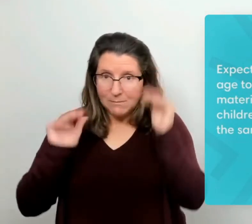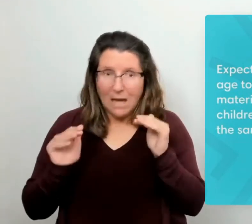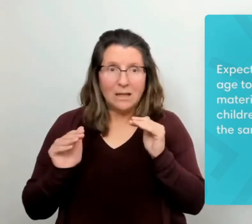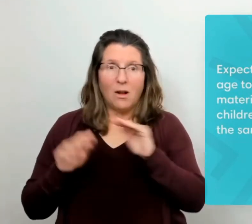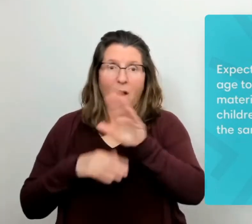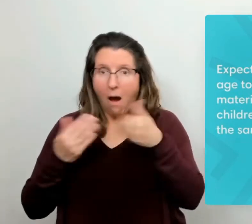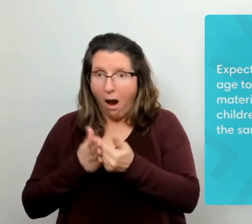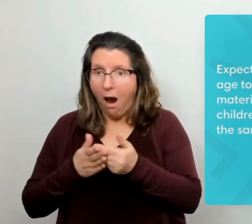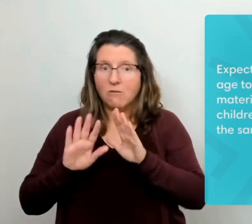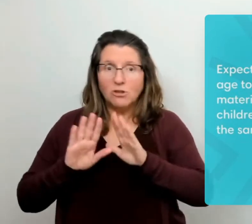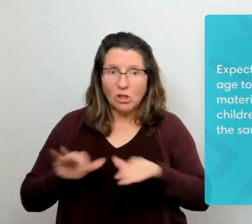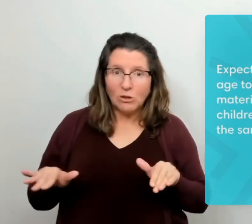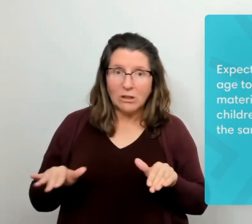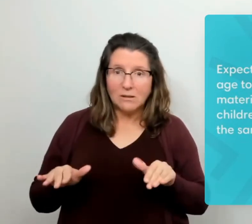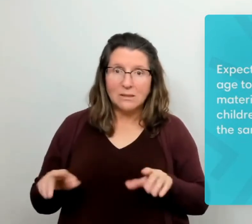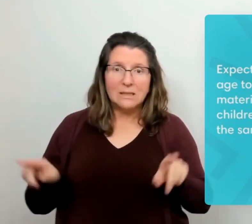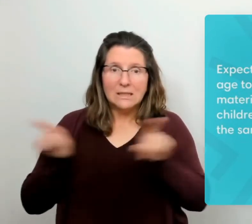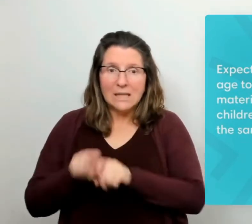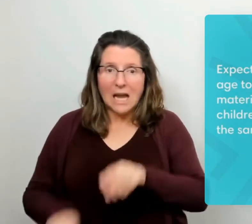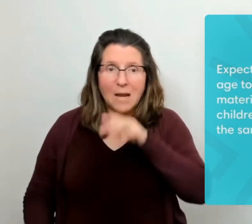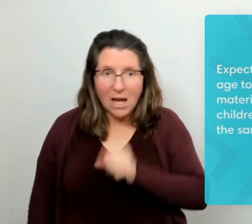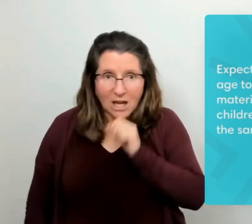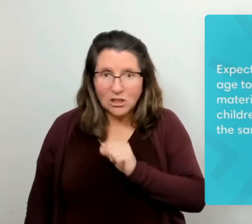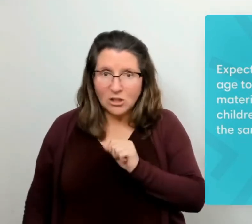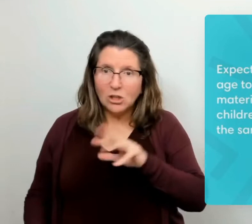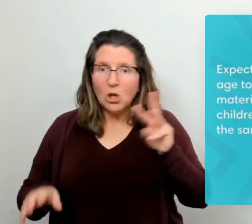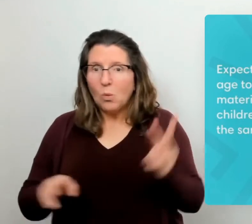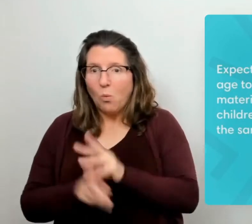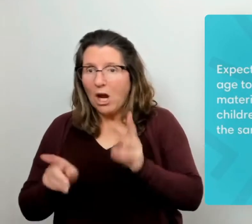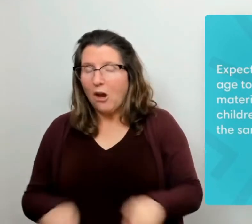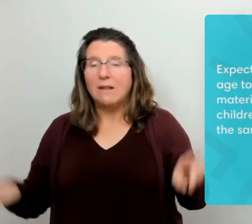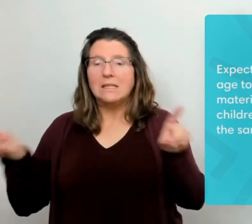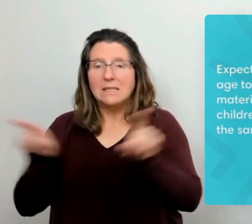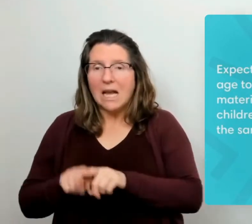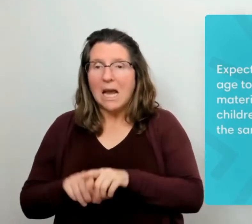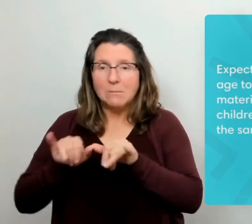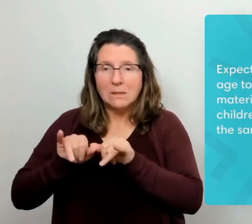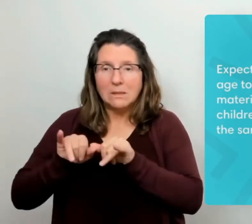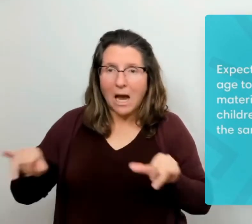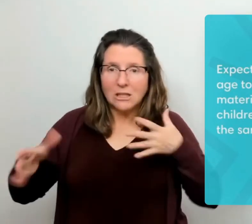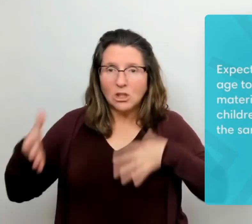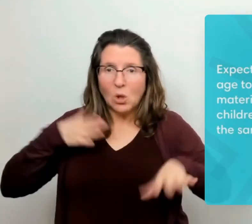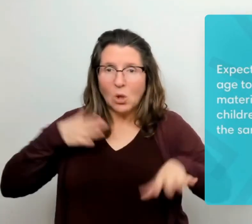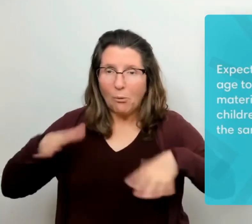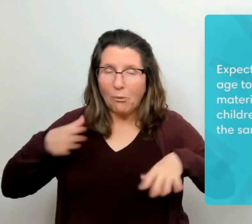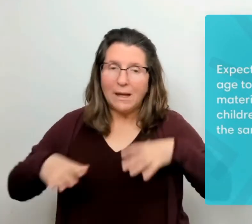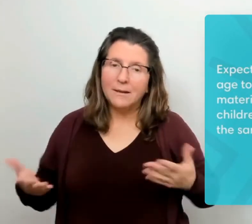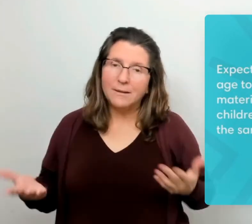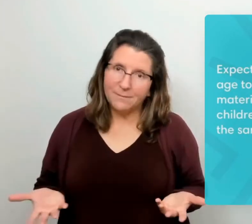expecting all children the same age to wear the same size clothing.